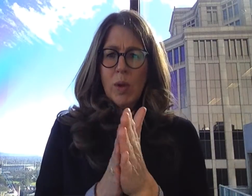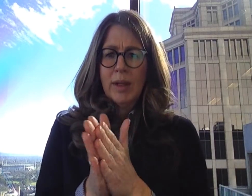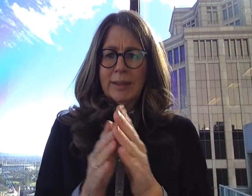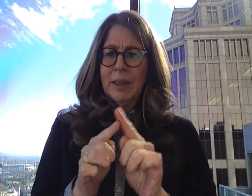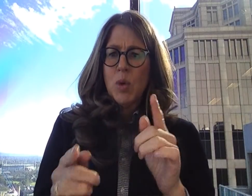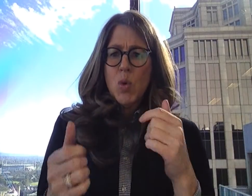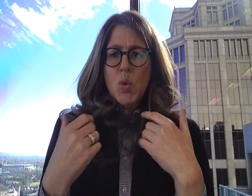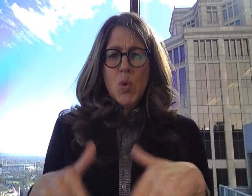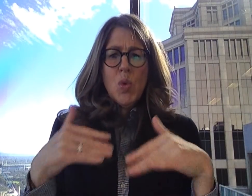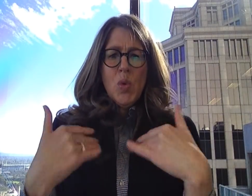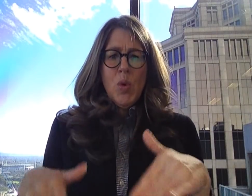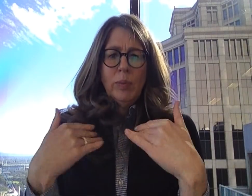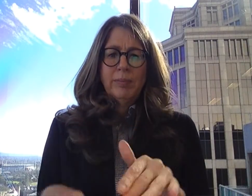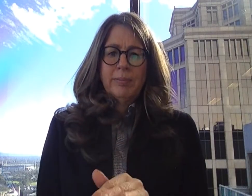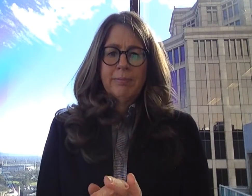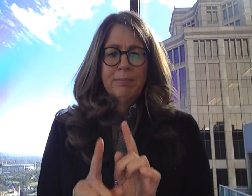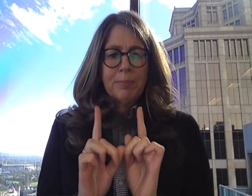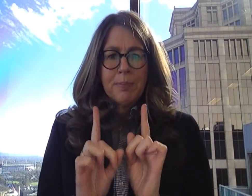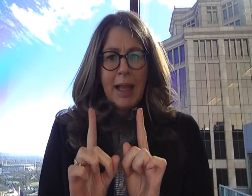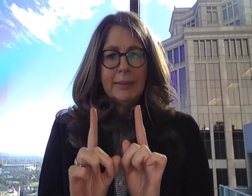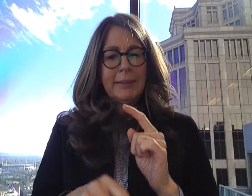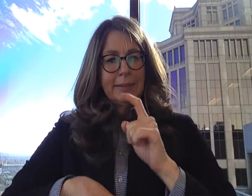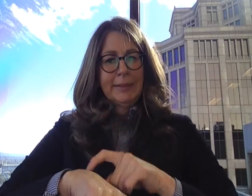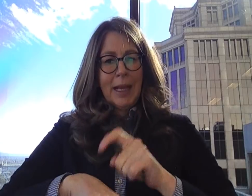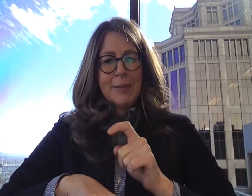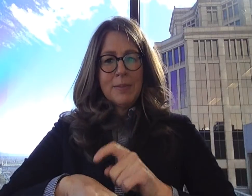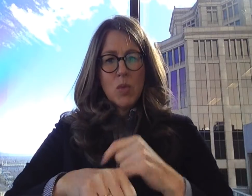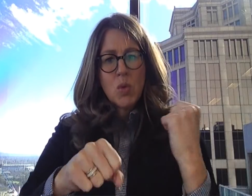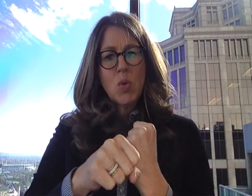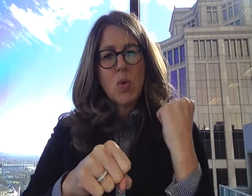but one that will require significant time